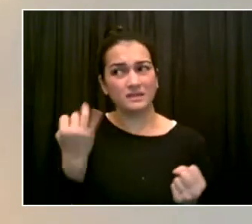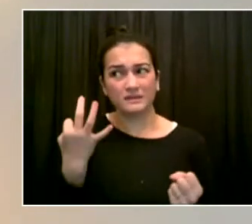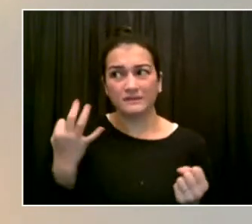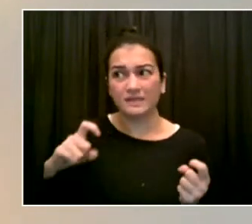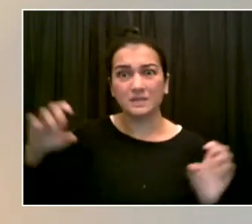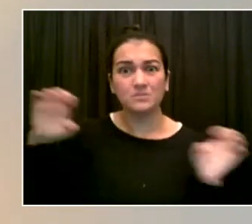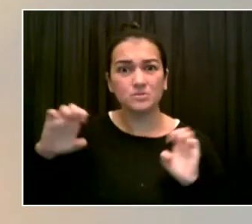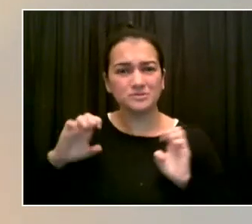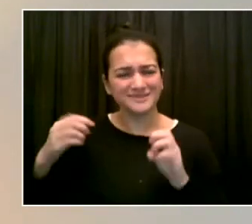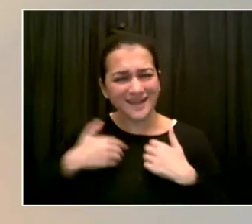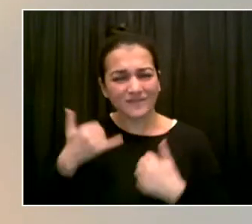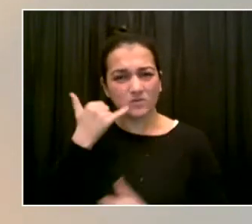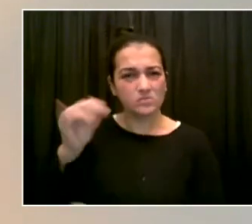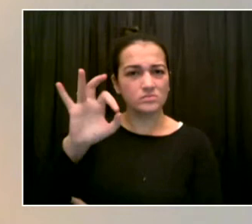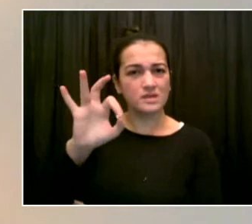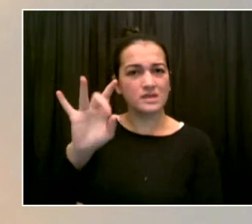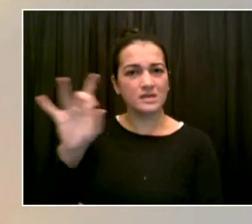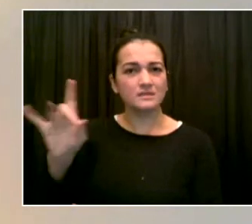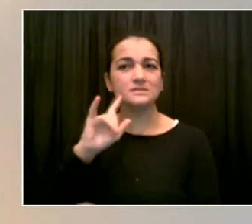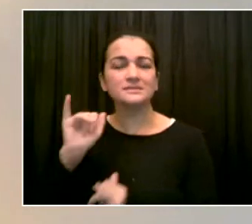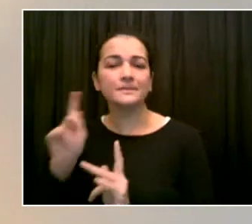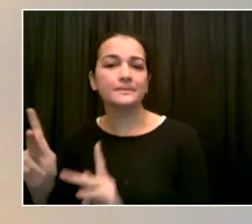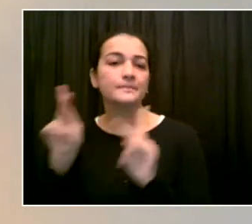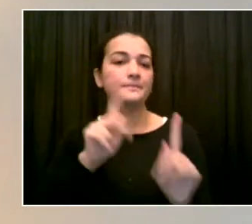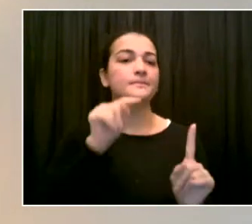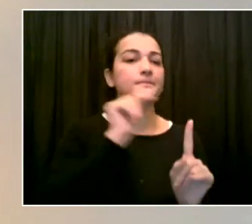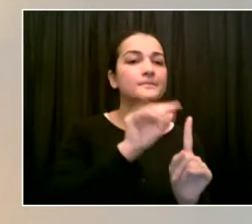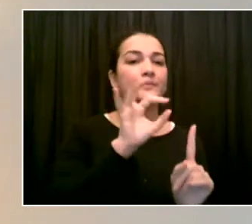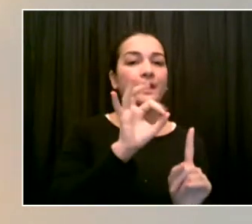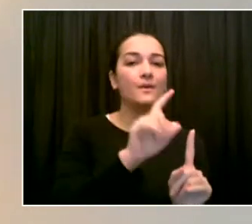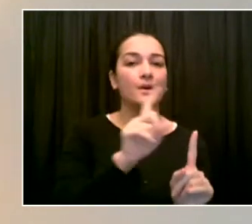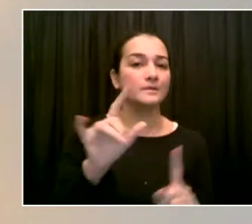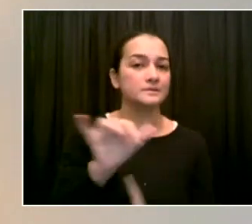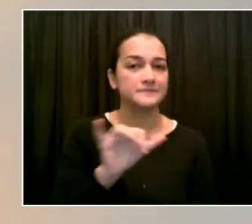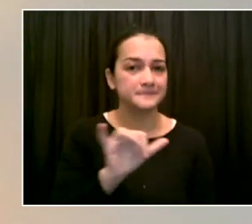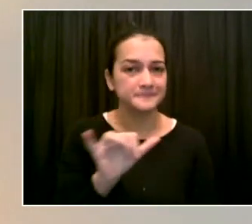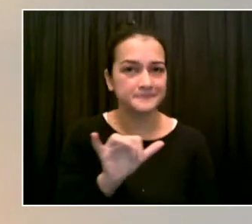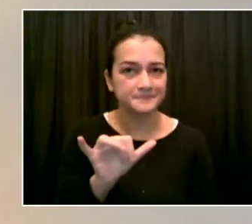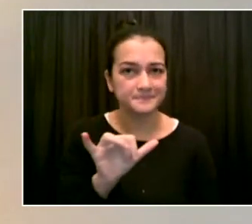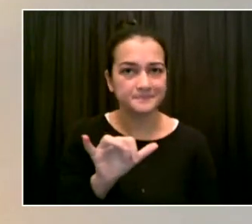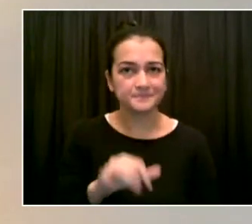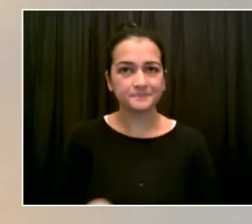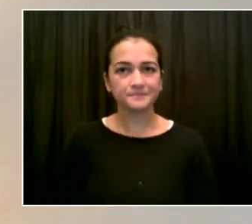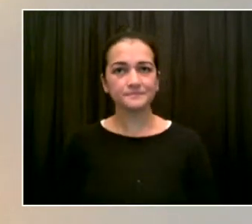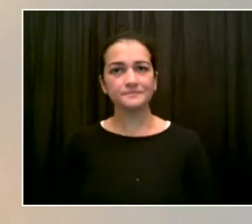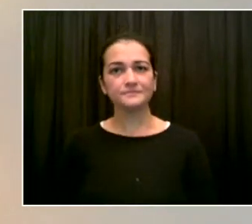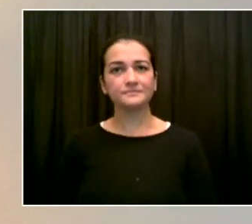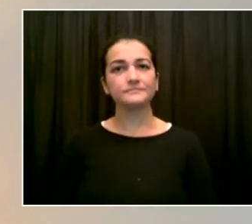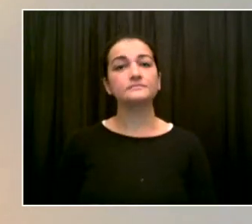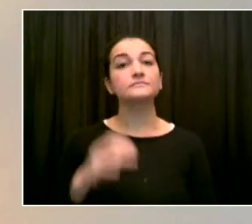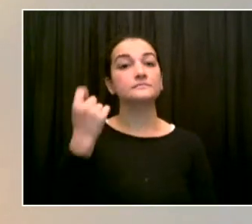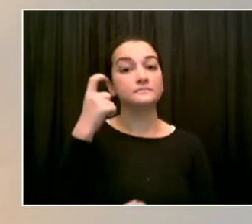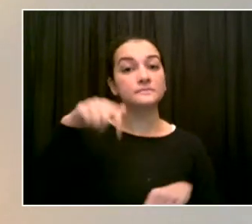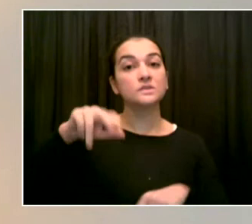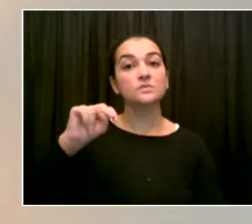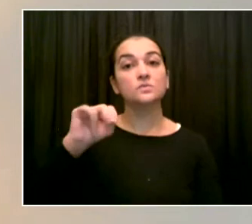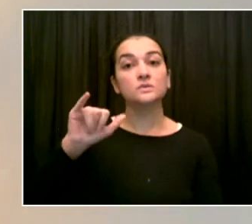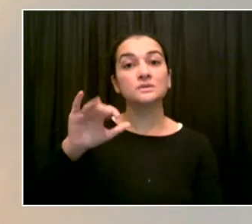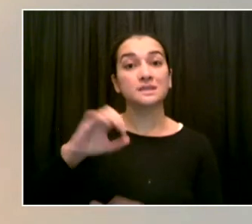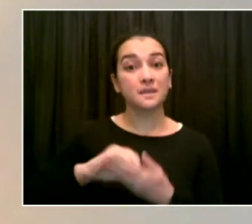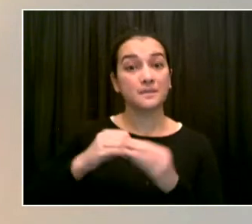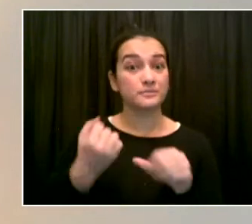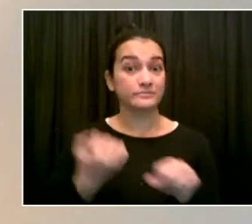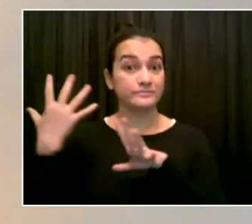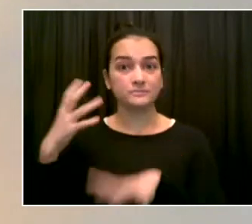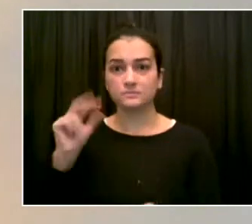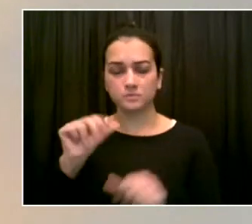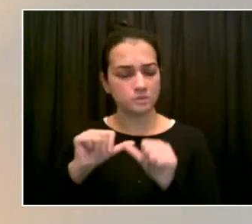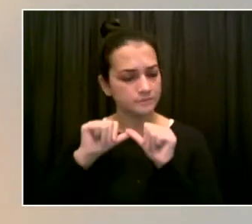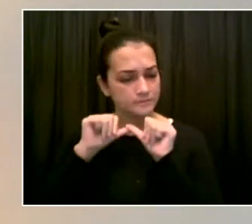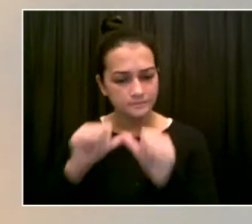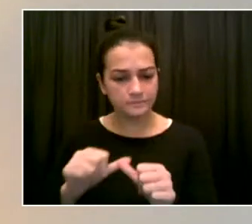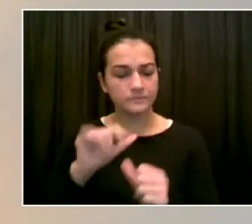PHONE AND CALL 1-